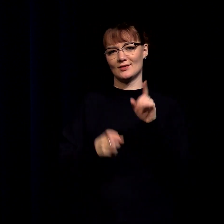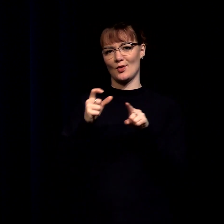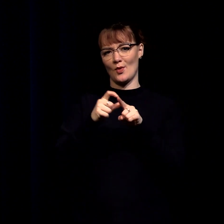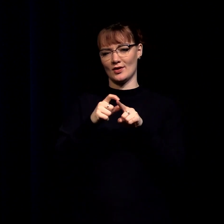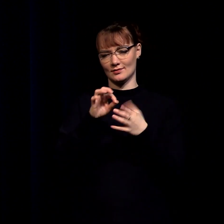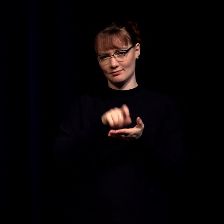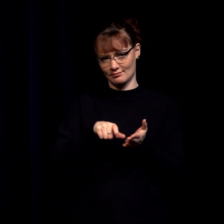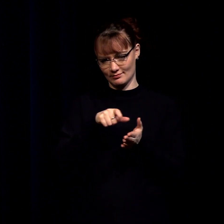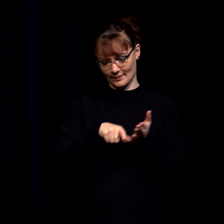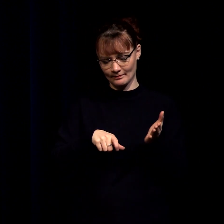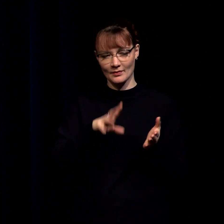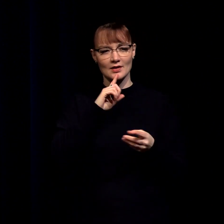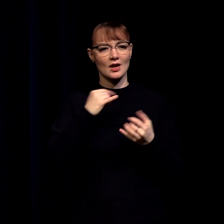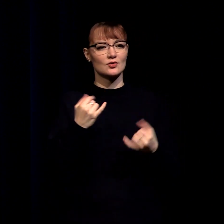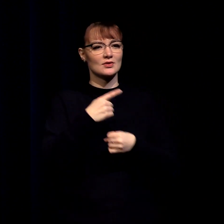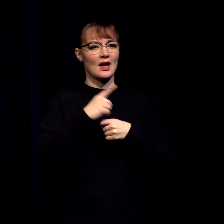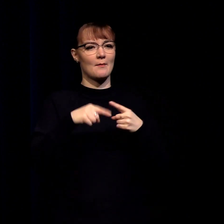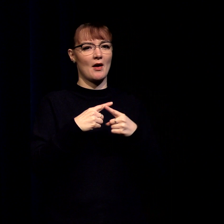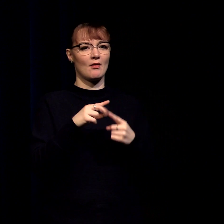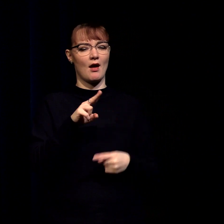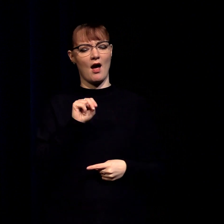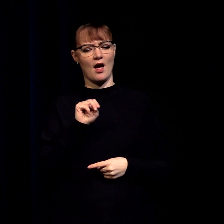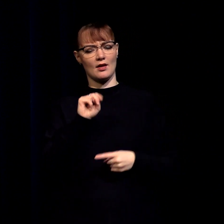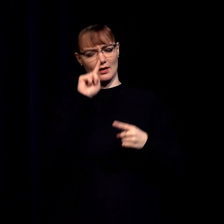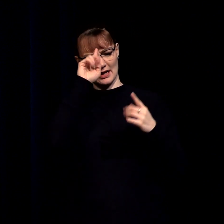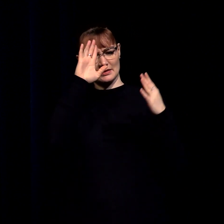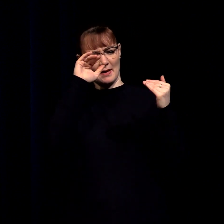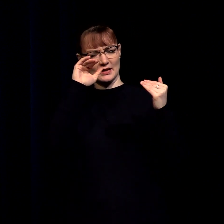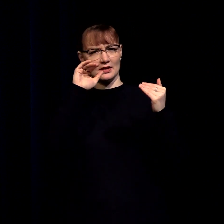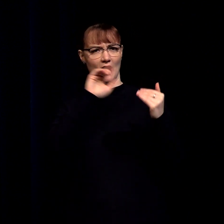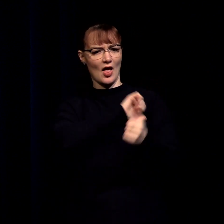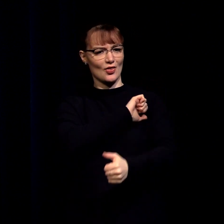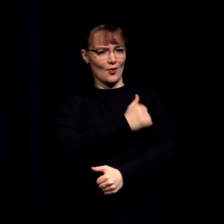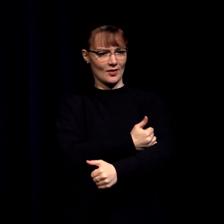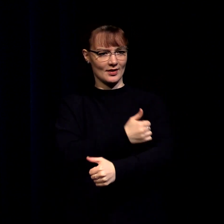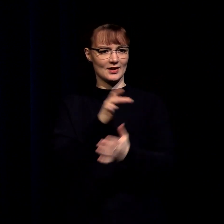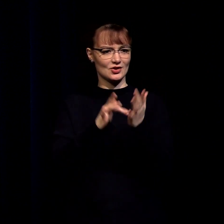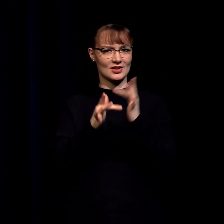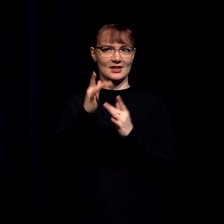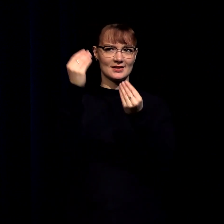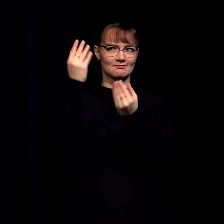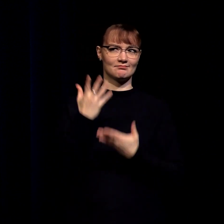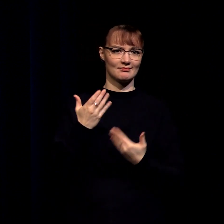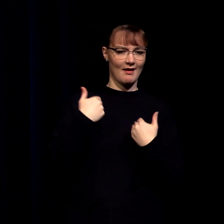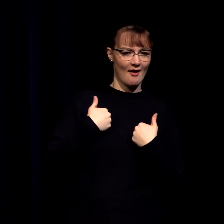talking today about this unexpected authority that our King is given. And we're going to be looking in the book of